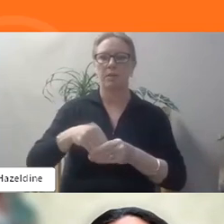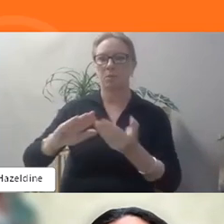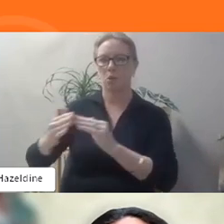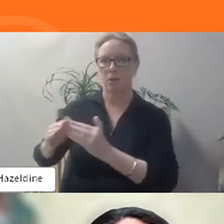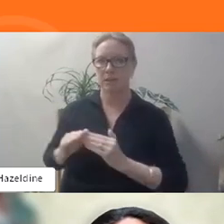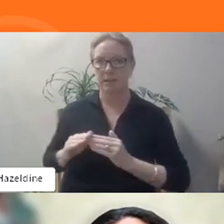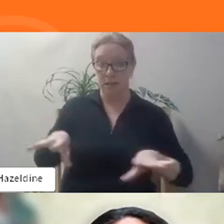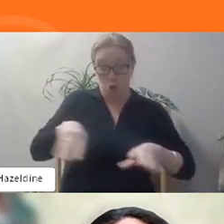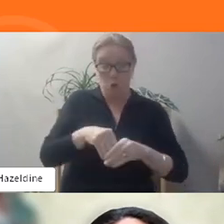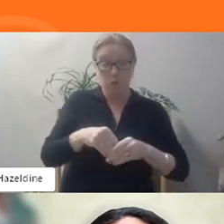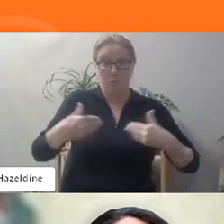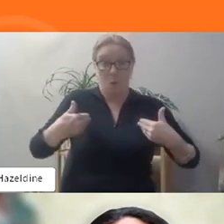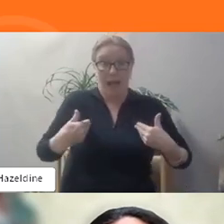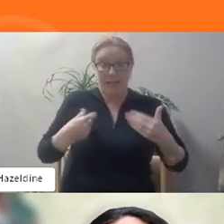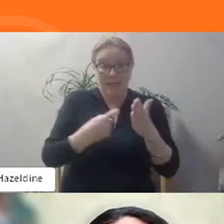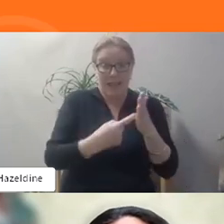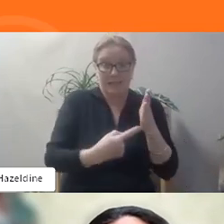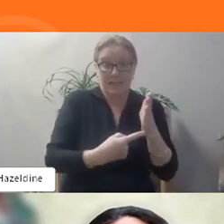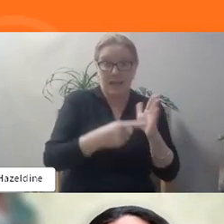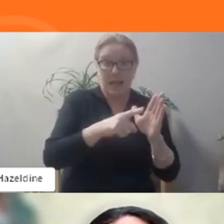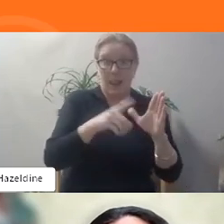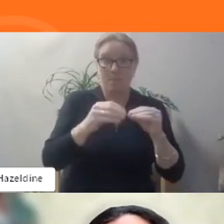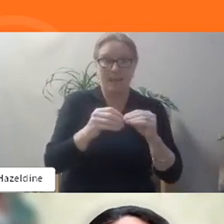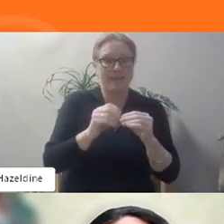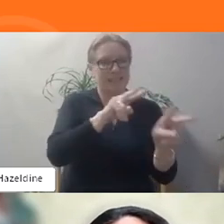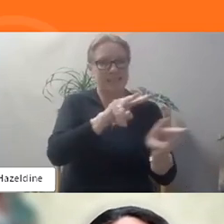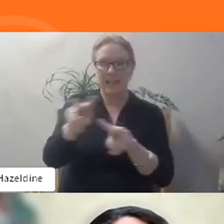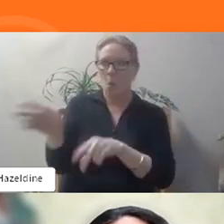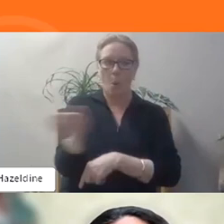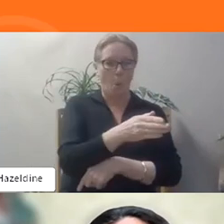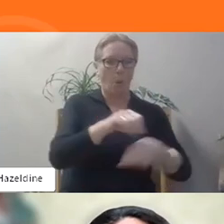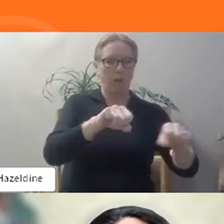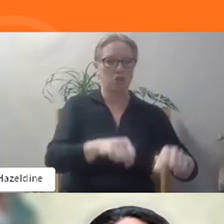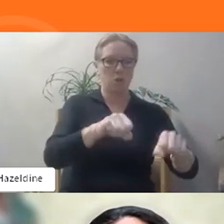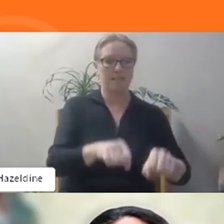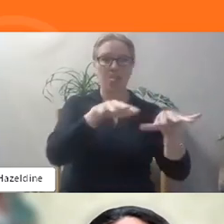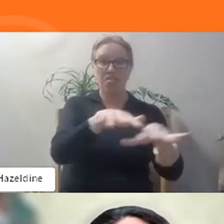for us, as RTLBs, is seeing all students present at school, actively